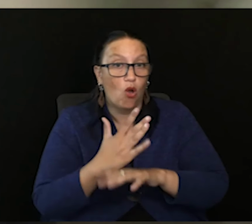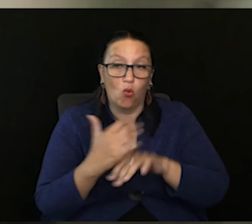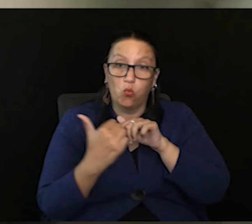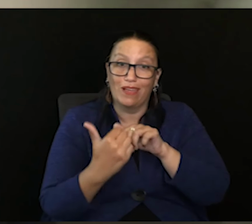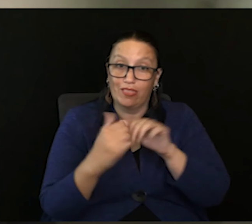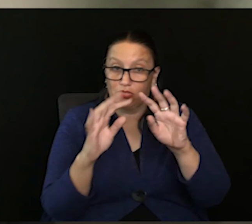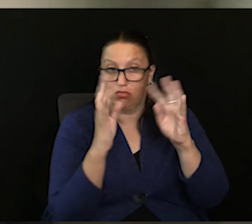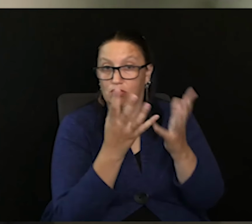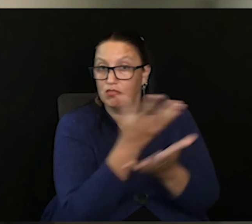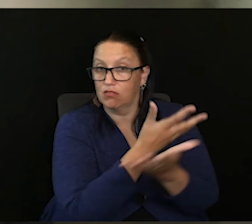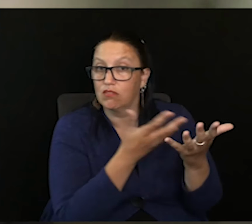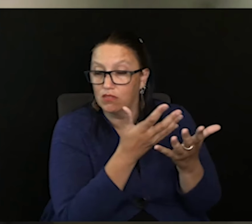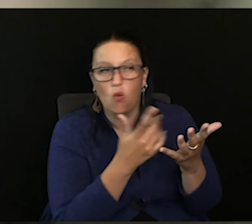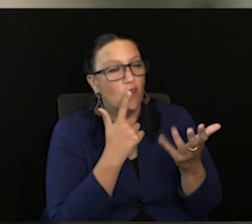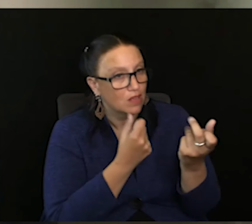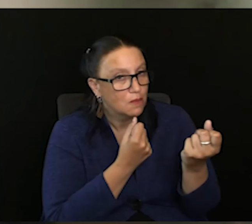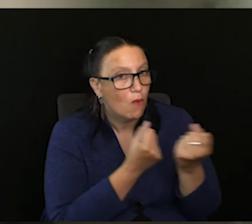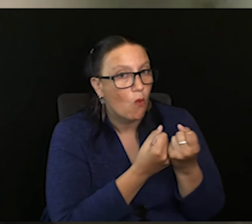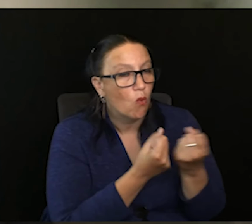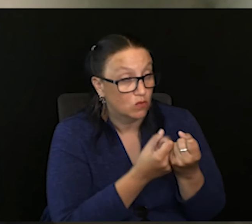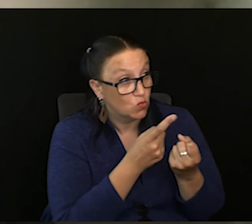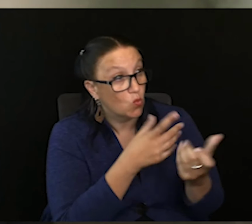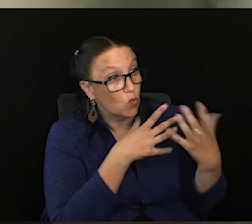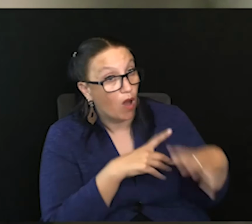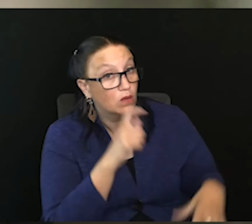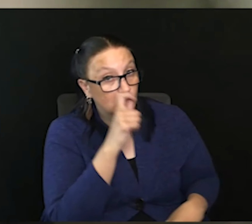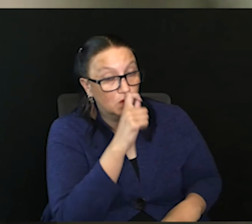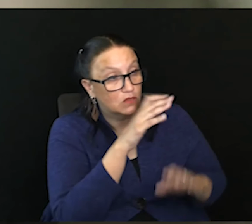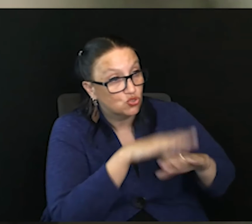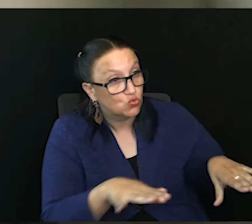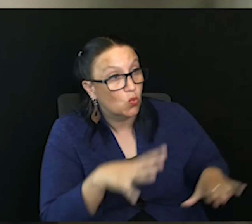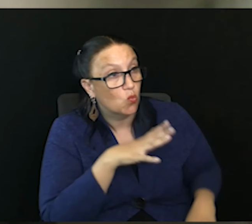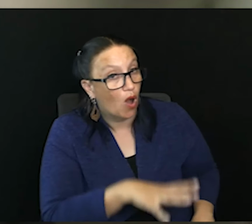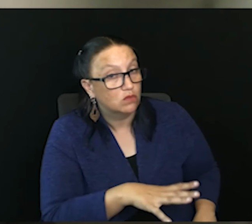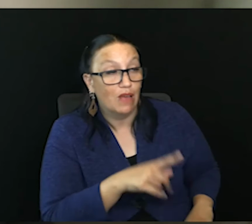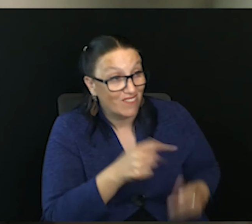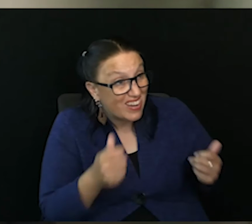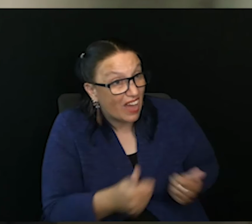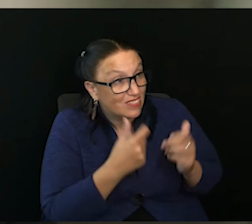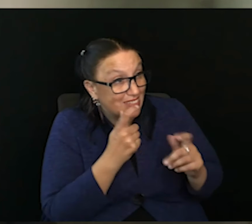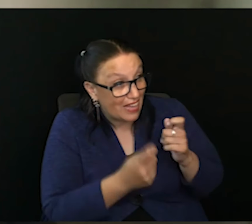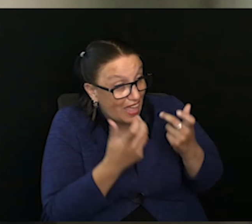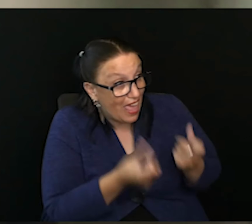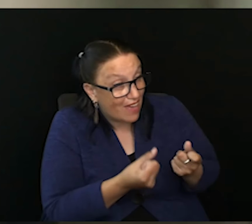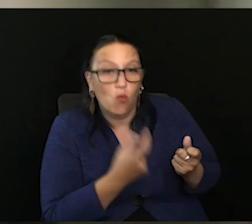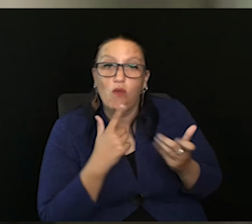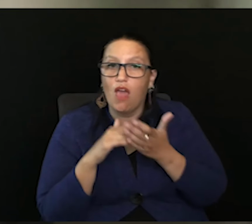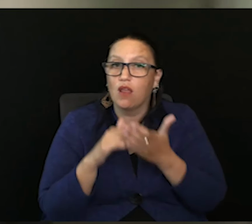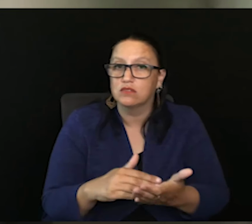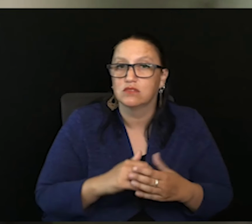with them and we are supportive that if they do that and have that supply, then we'll be assisting them.